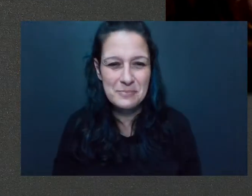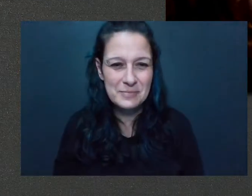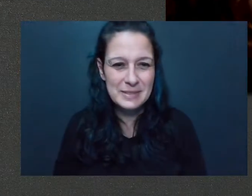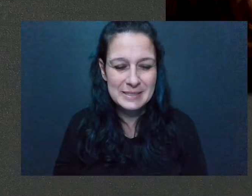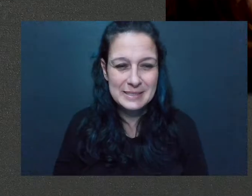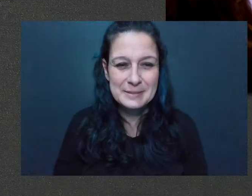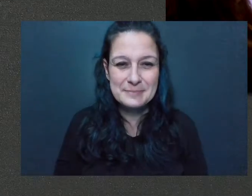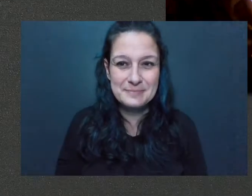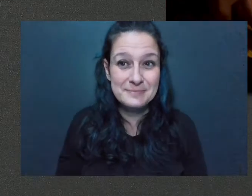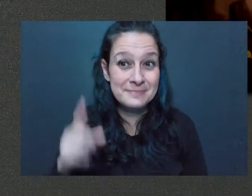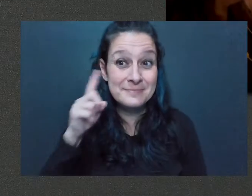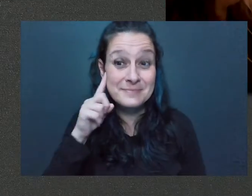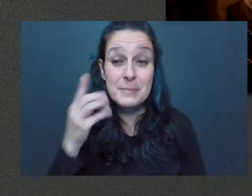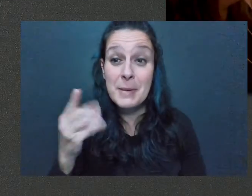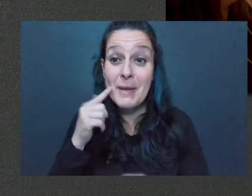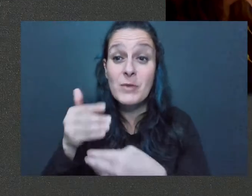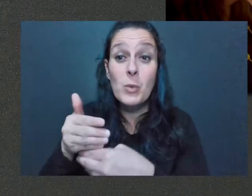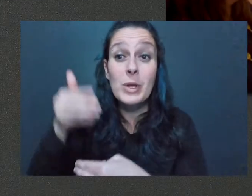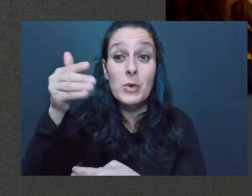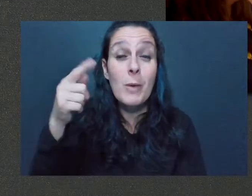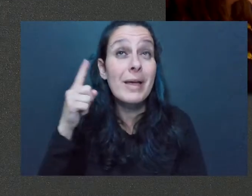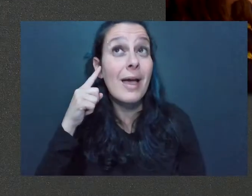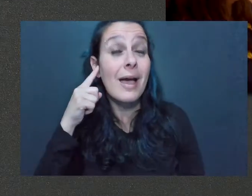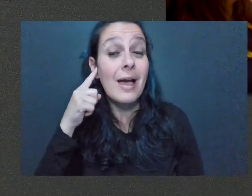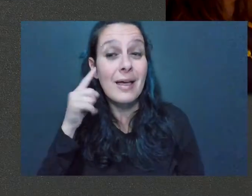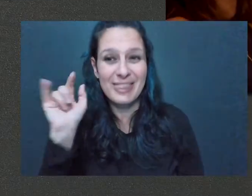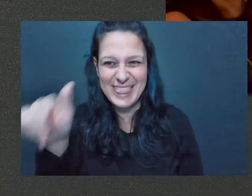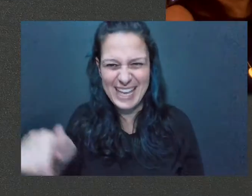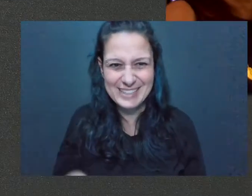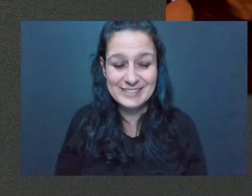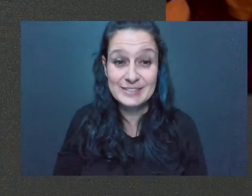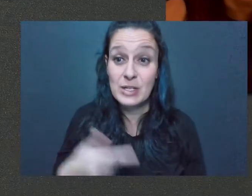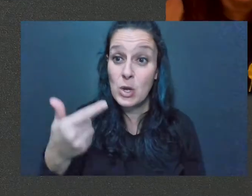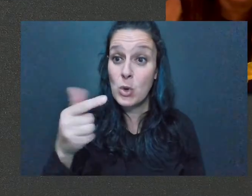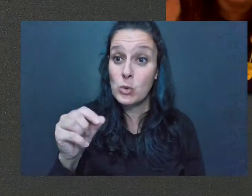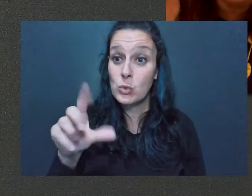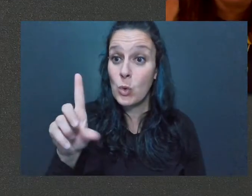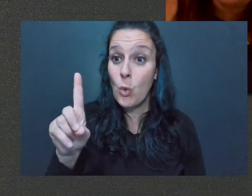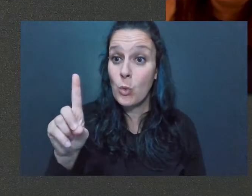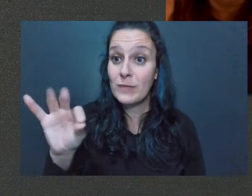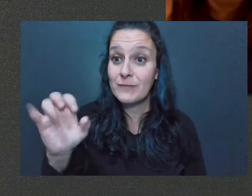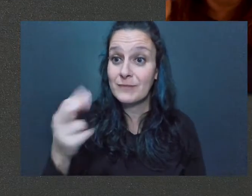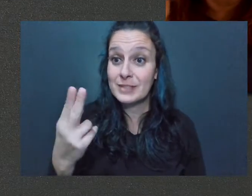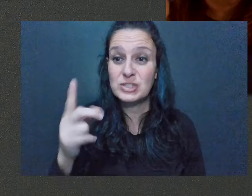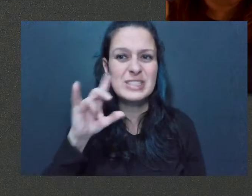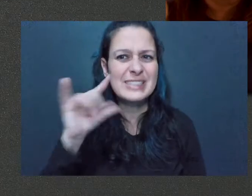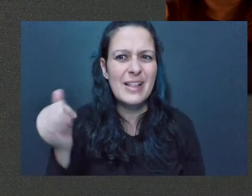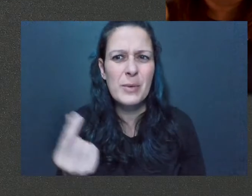And you hear that outside your window. All right, the goldfinch. Let's see what the goldfinch sounds like.